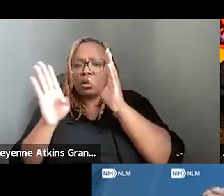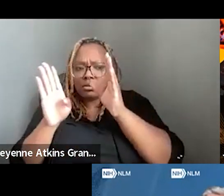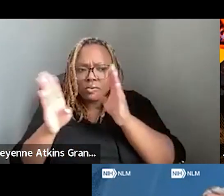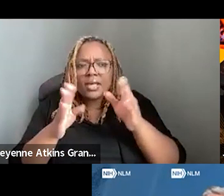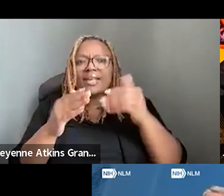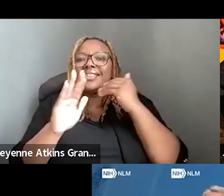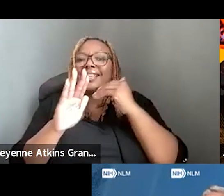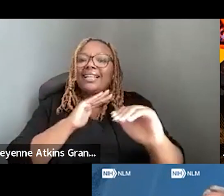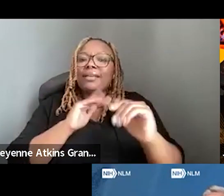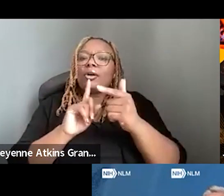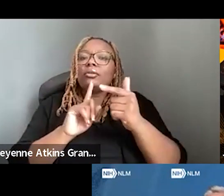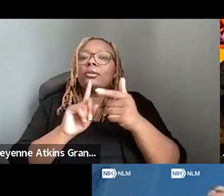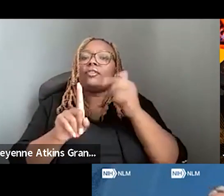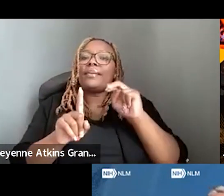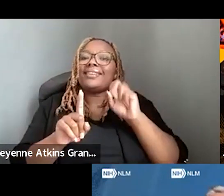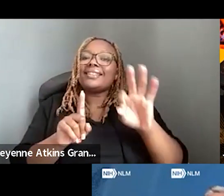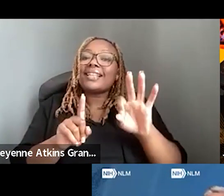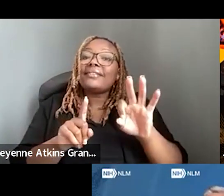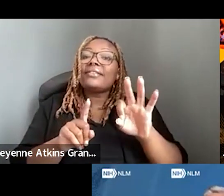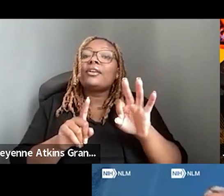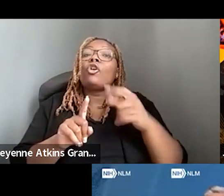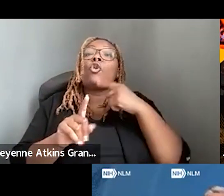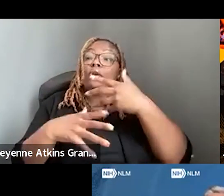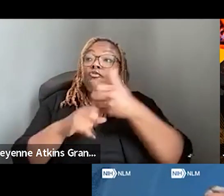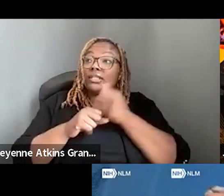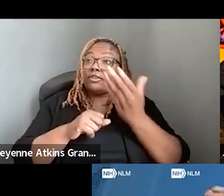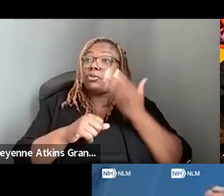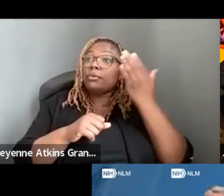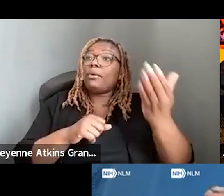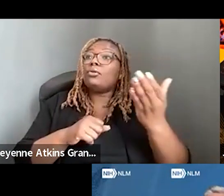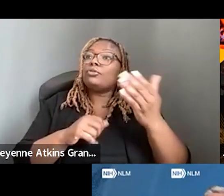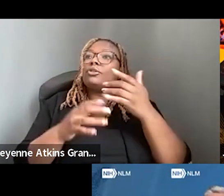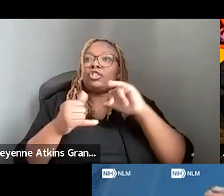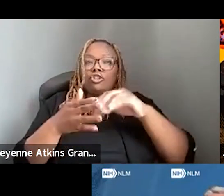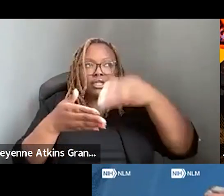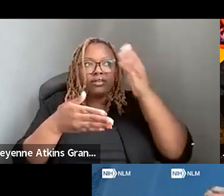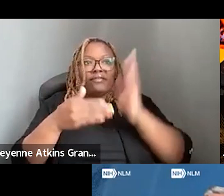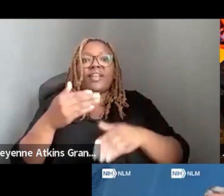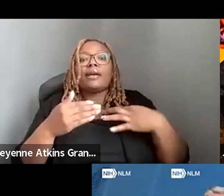from NSF saying, hey, we received your proposal on Grants.gov but you have to complete your application in Research.gov.